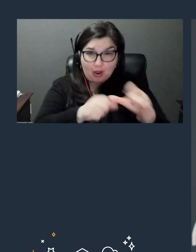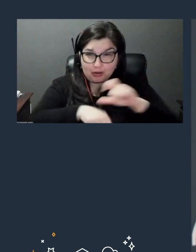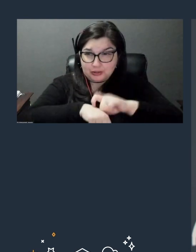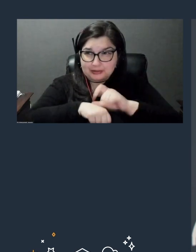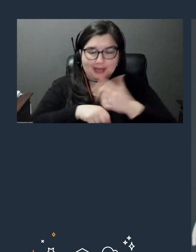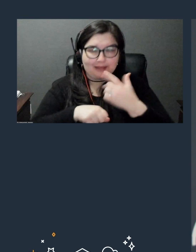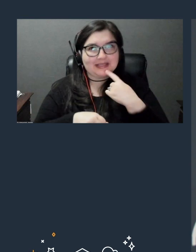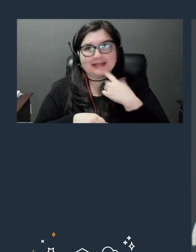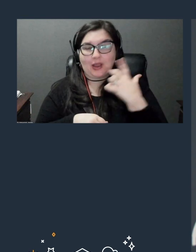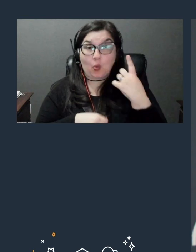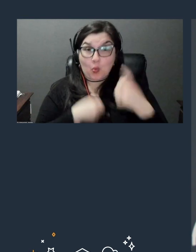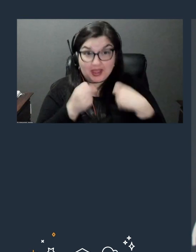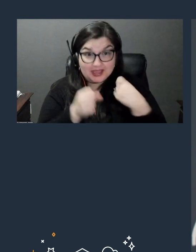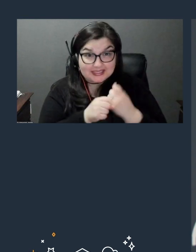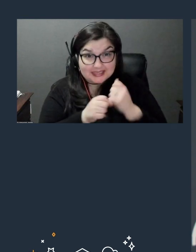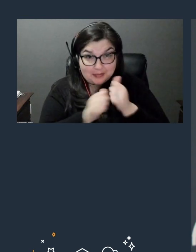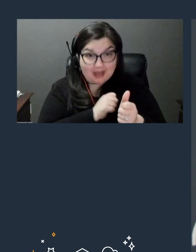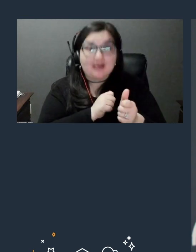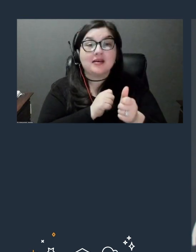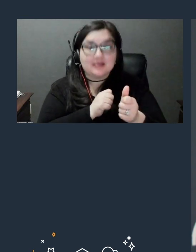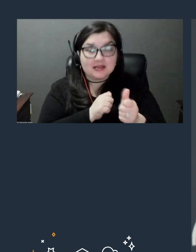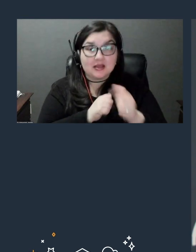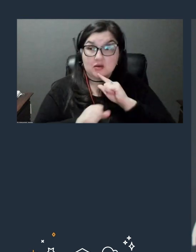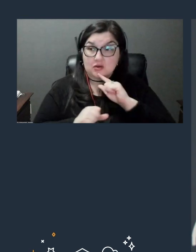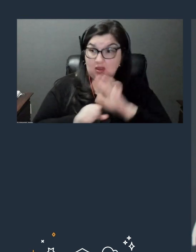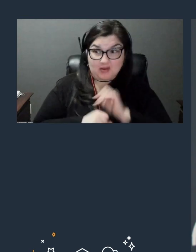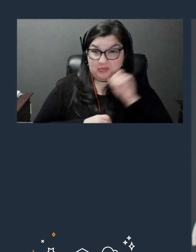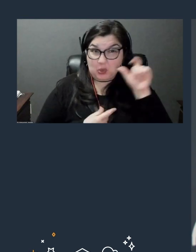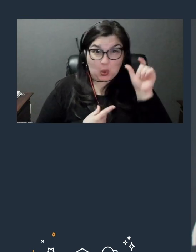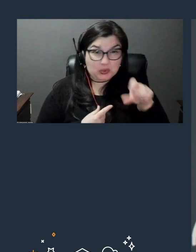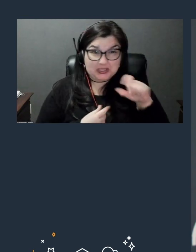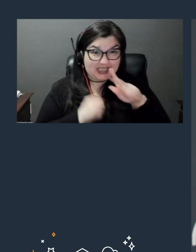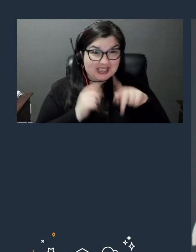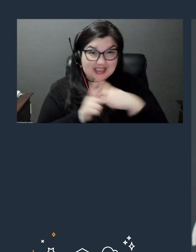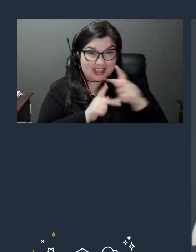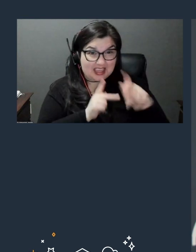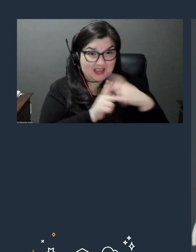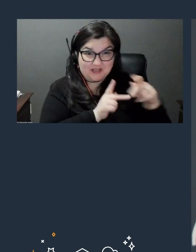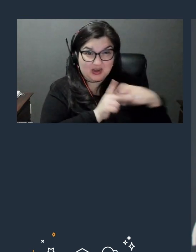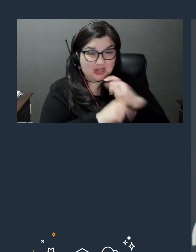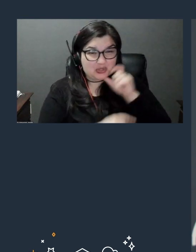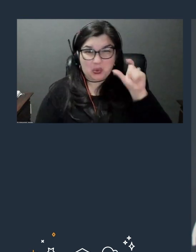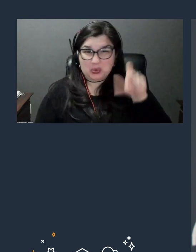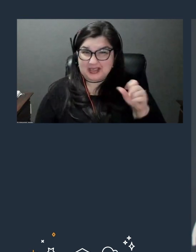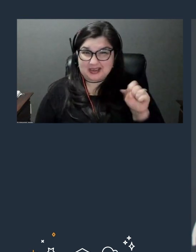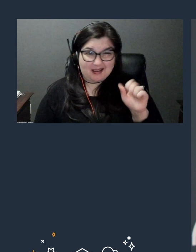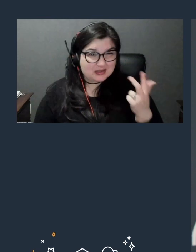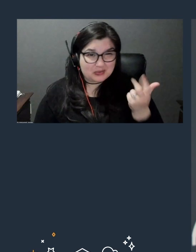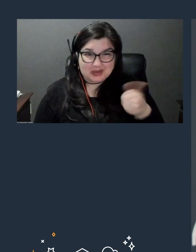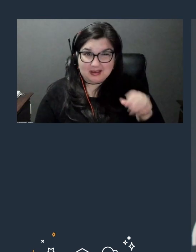once you've confirmed that you no longer need these versions to be on S3, you can set up lifecycle expiration rules,